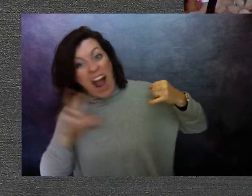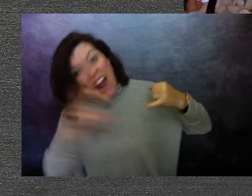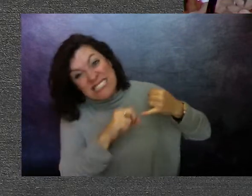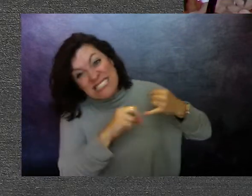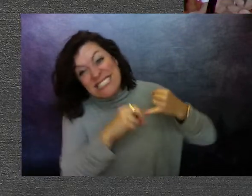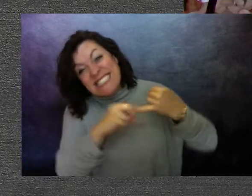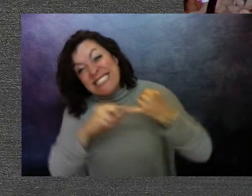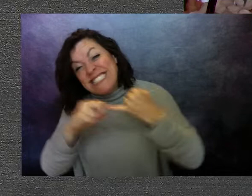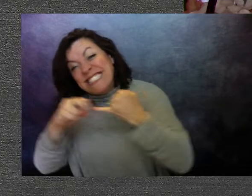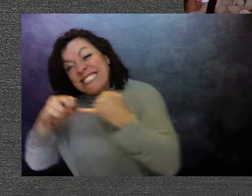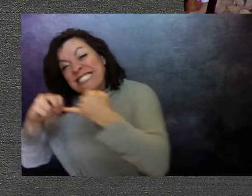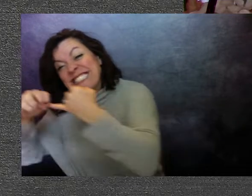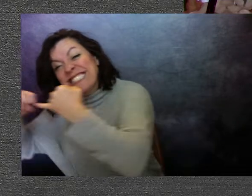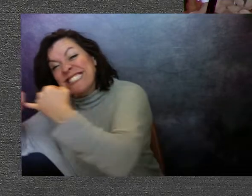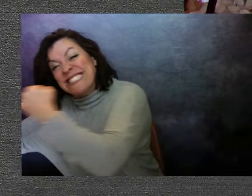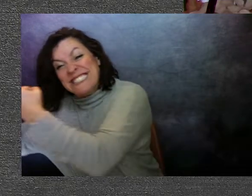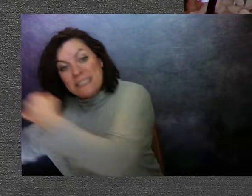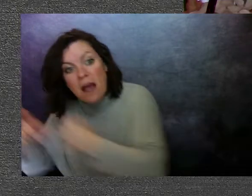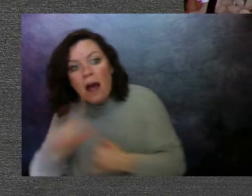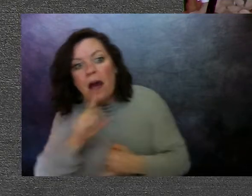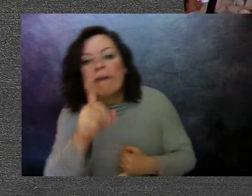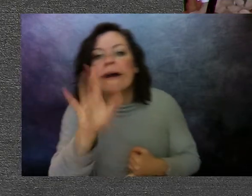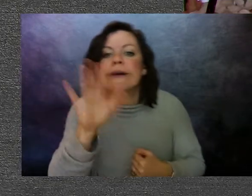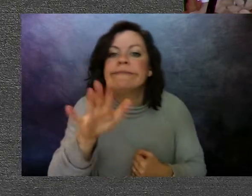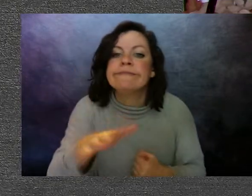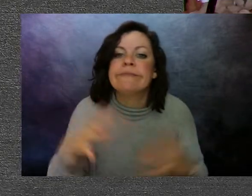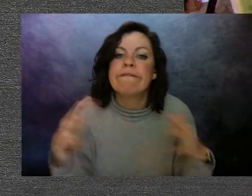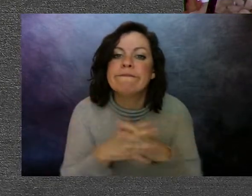Uh oh, he's running with that football.